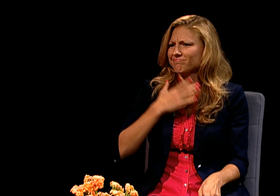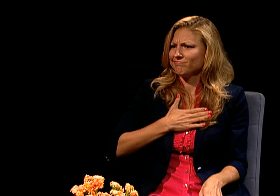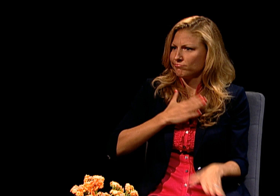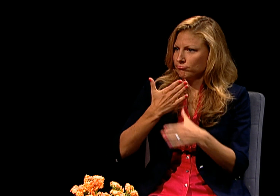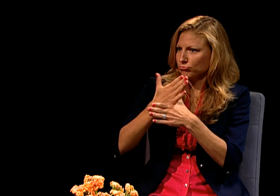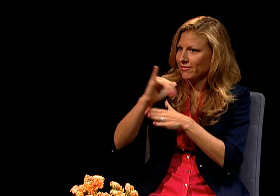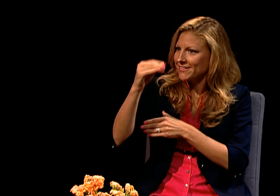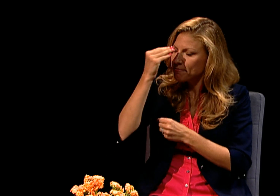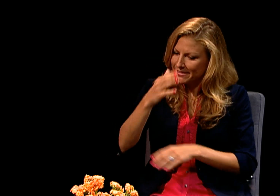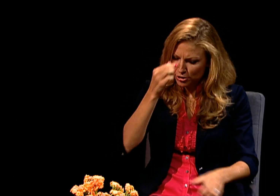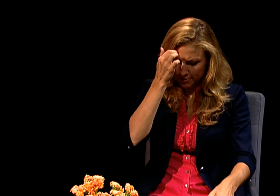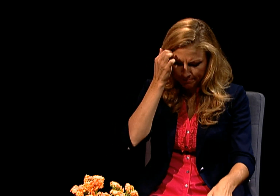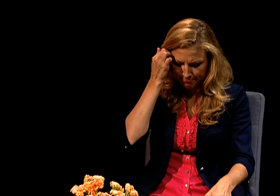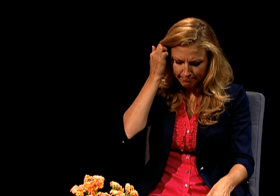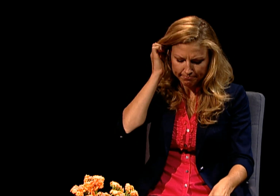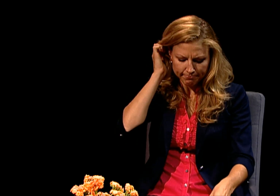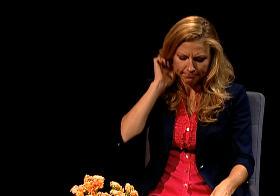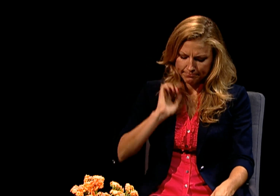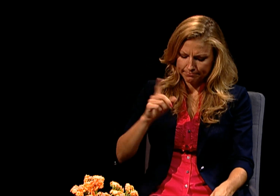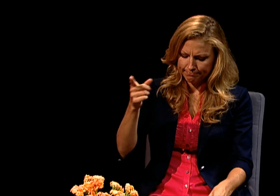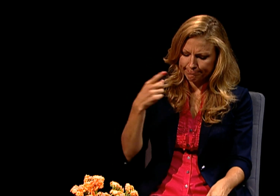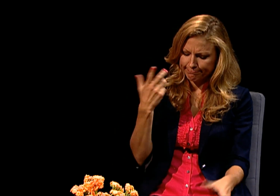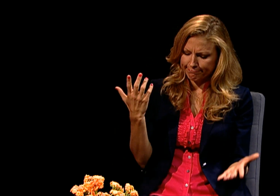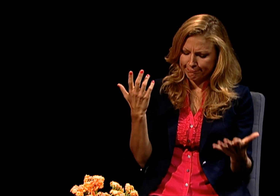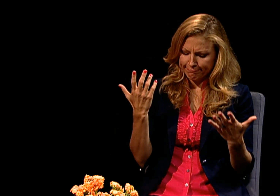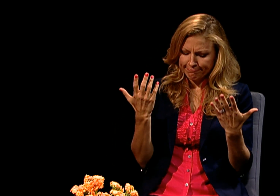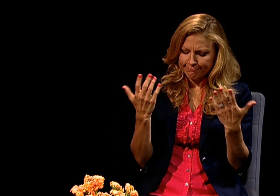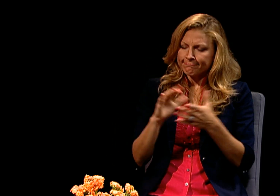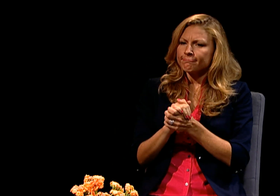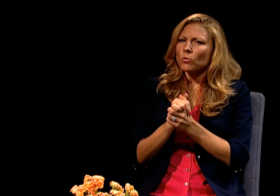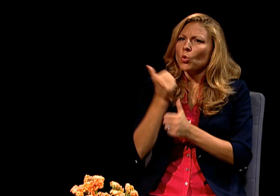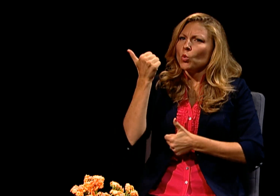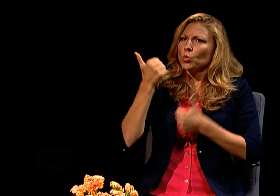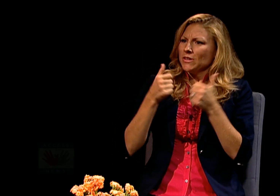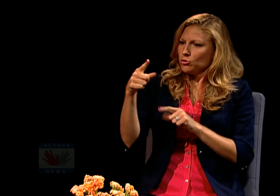YEAH, I REALLY UNDERSTAND. THANK YOU FOR SHARING THAT INFORMATION.